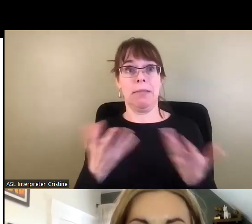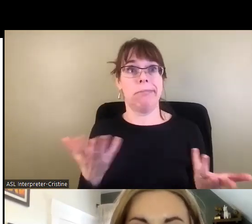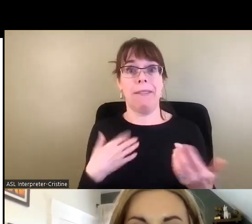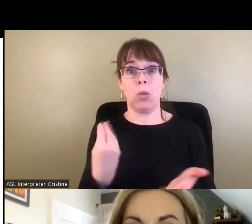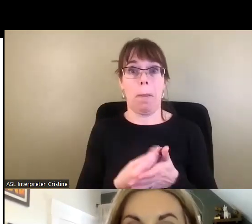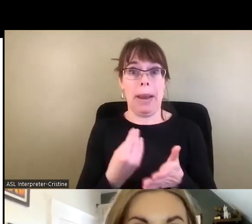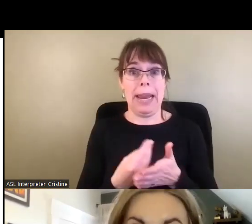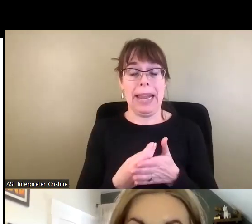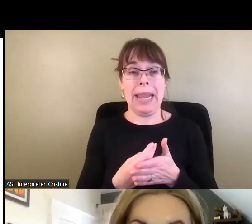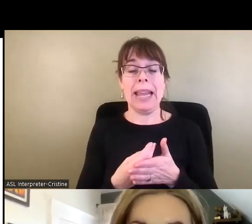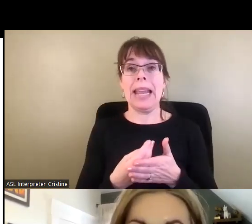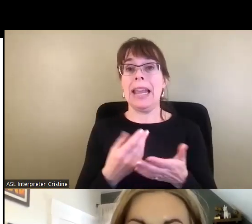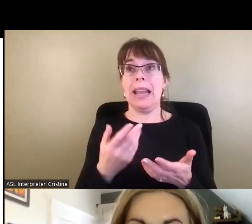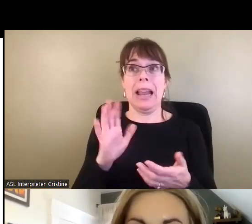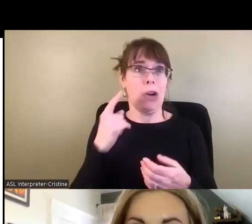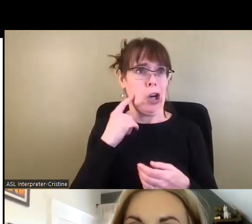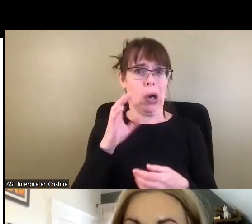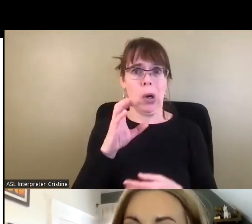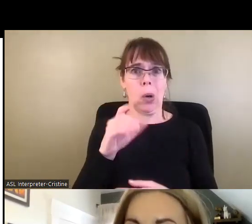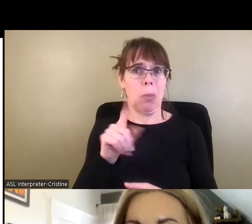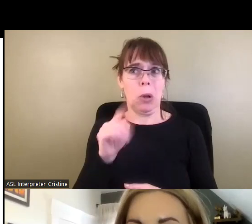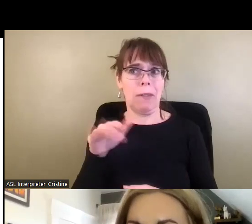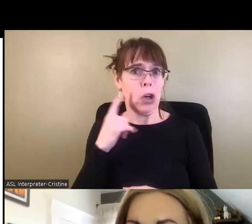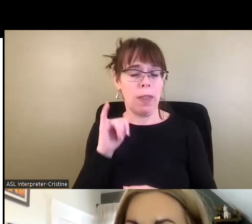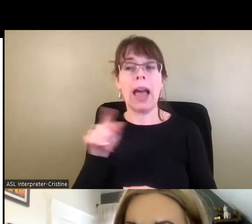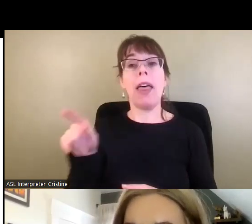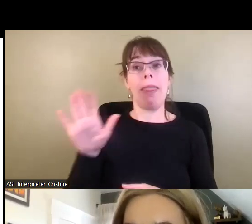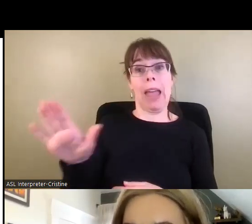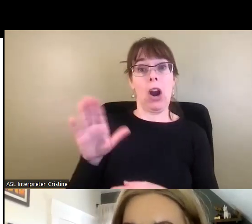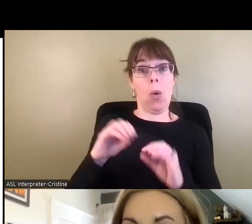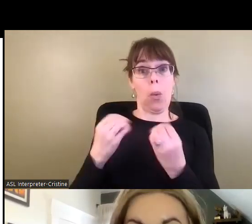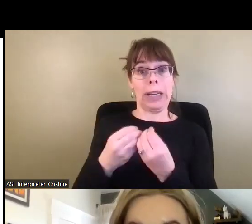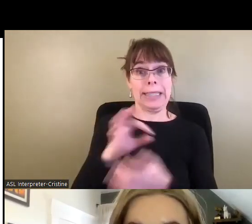and they've never heard of Cobalt, the clinic staff can actually distribute our funding for us.